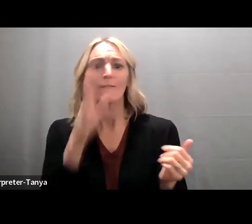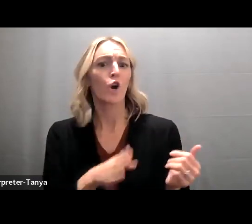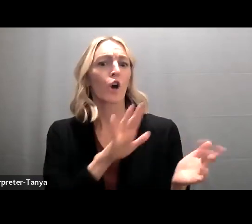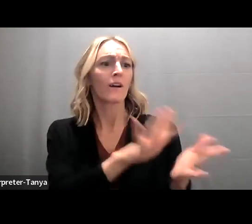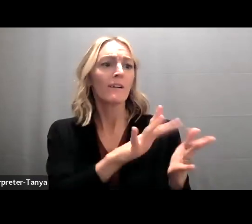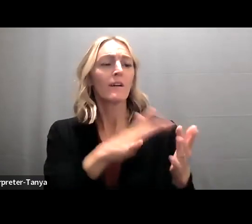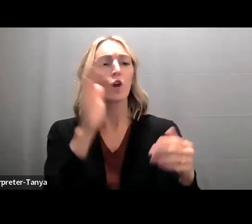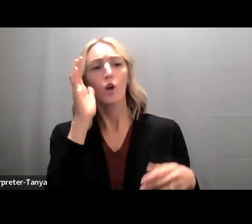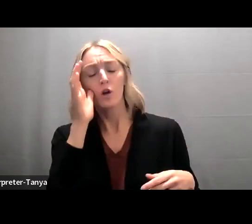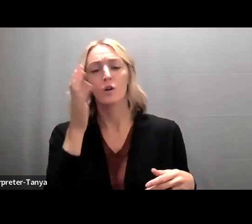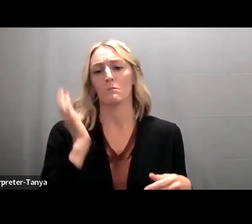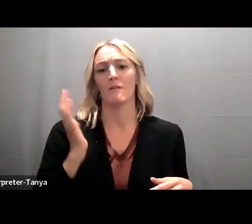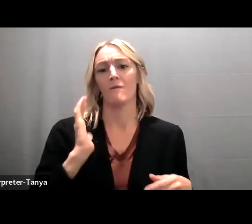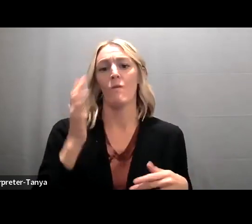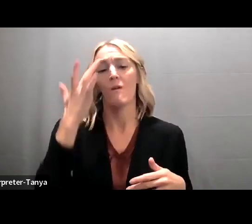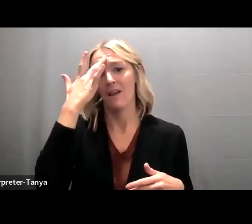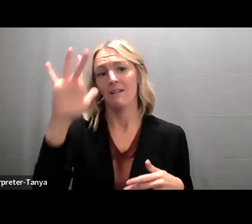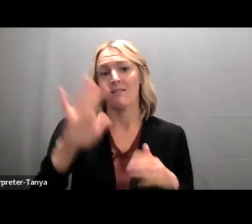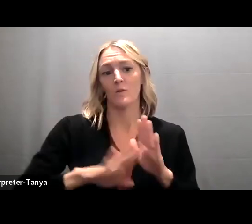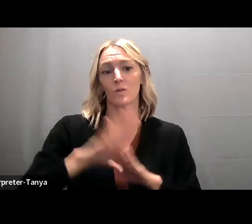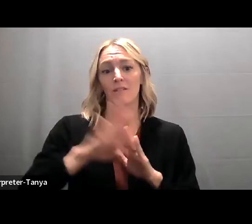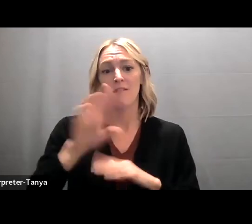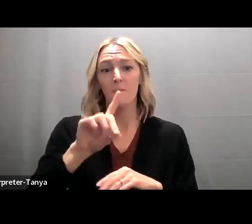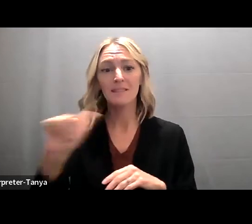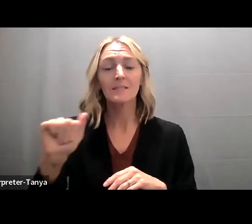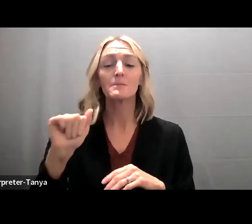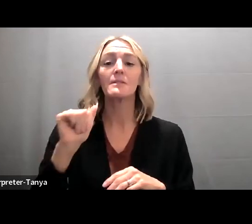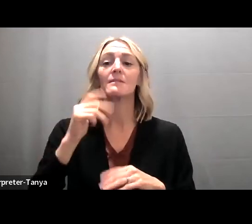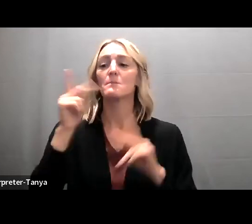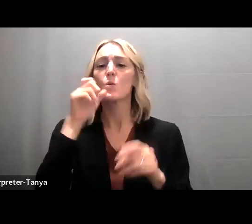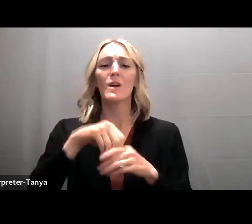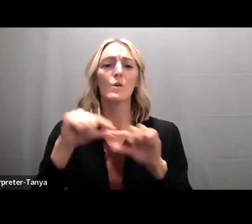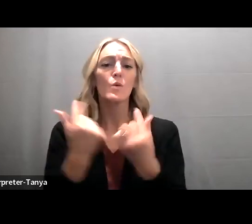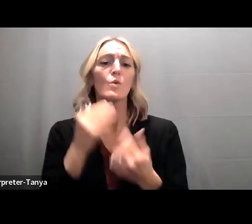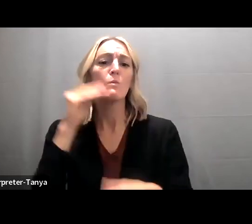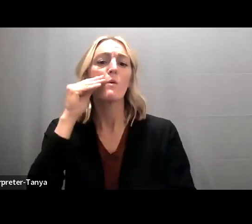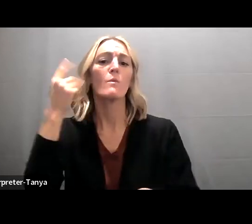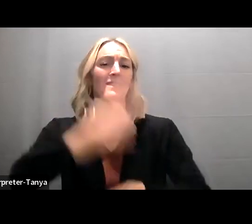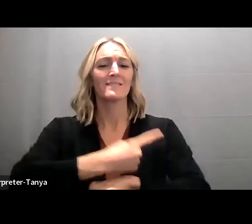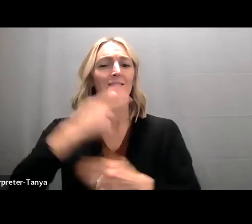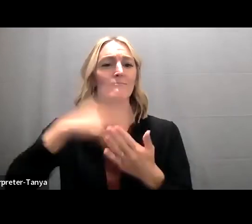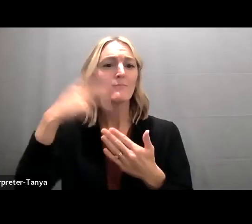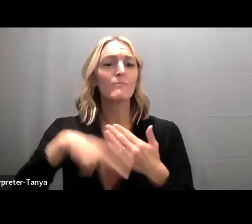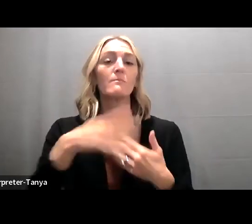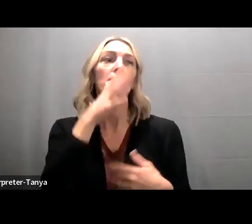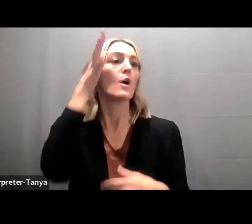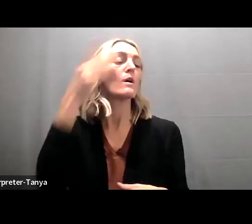People with intellectual ask developmental disabilities and group homes or day programs whose parents always speak for them.